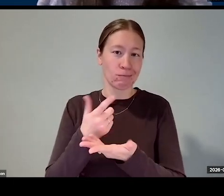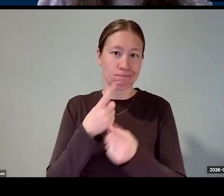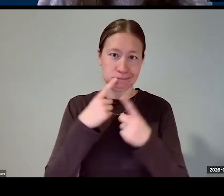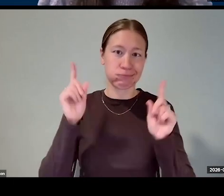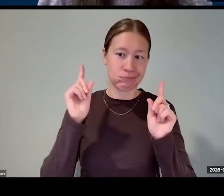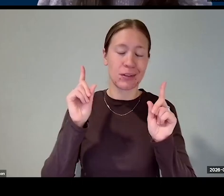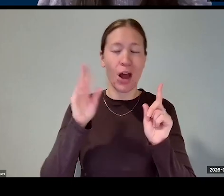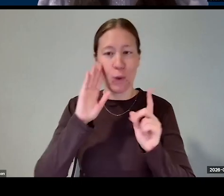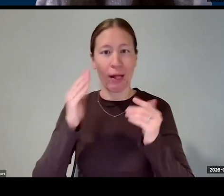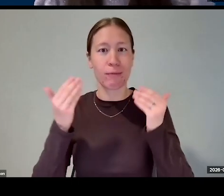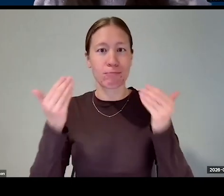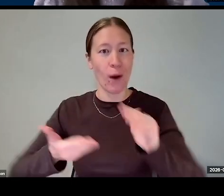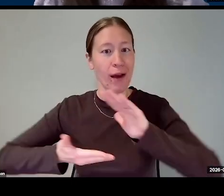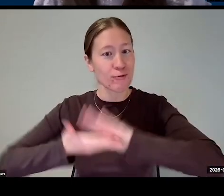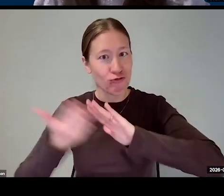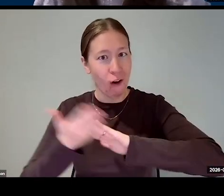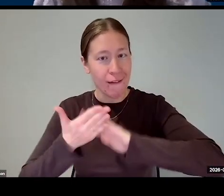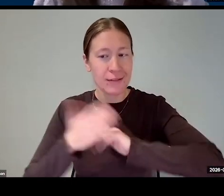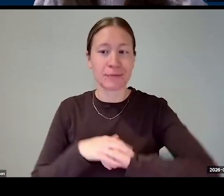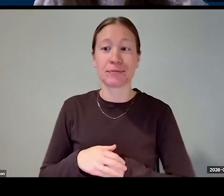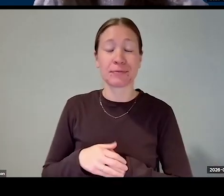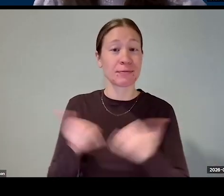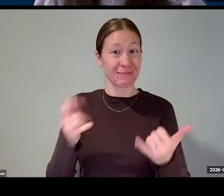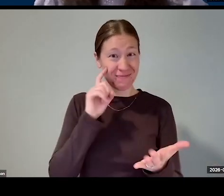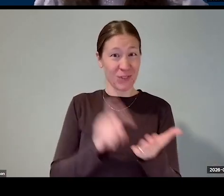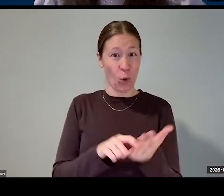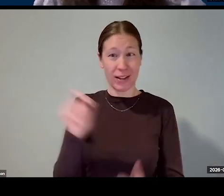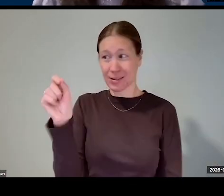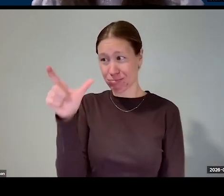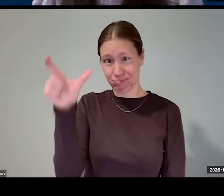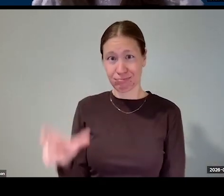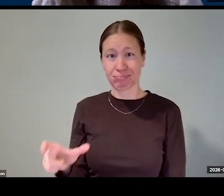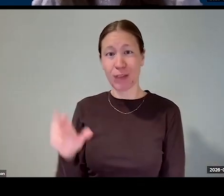the Grackle pane will show up on the right hand side of my slide deck